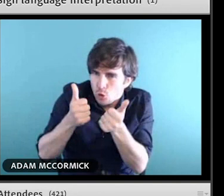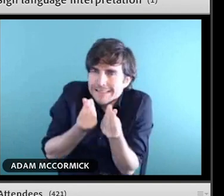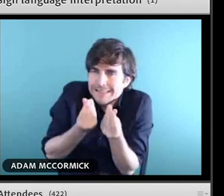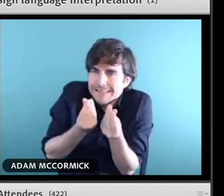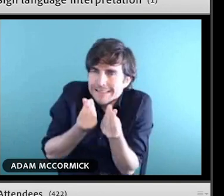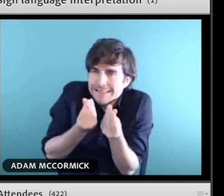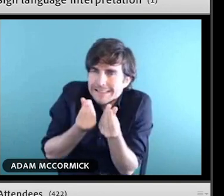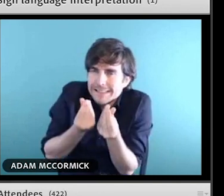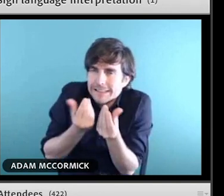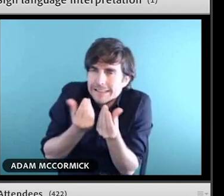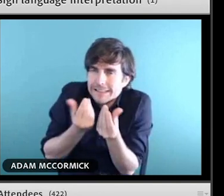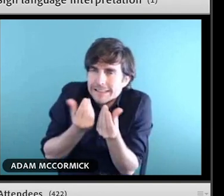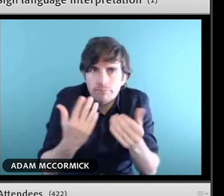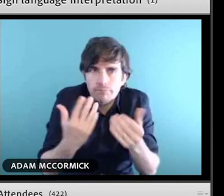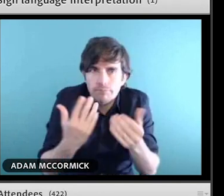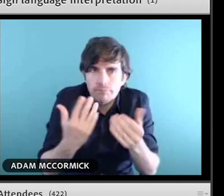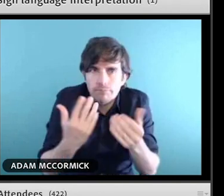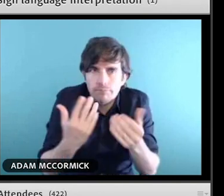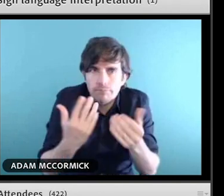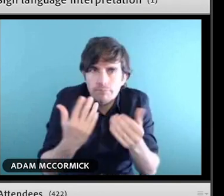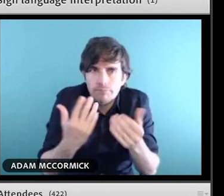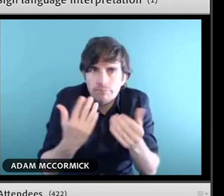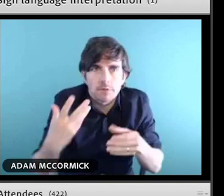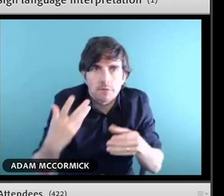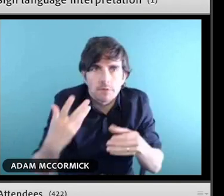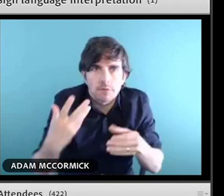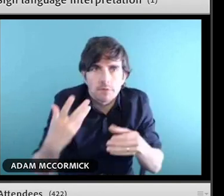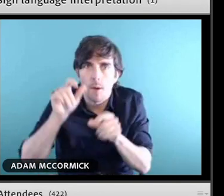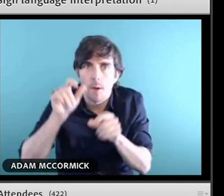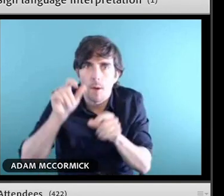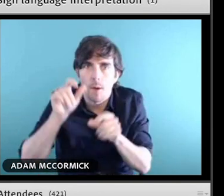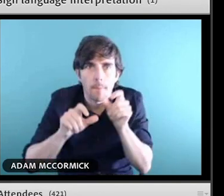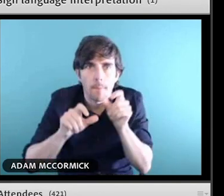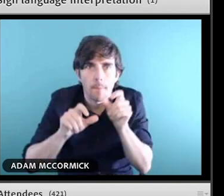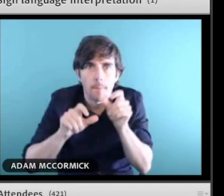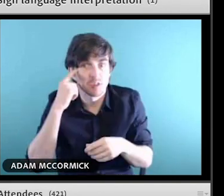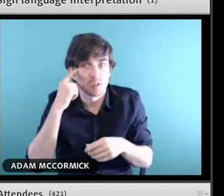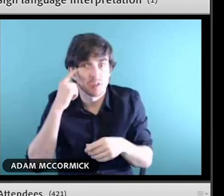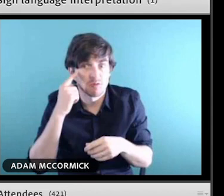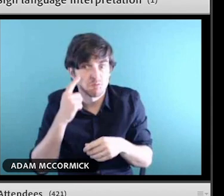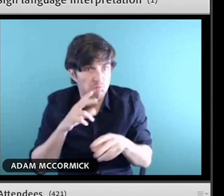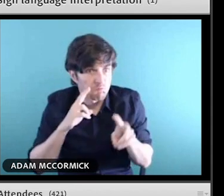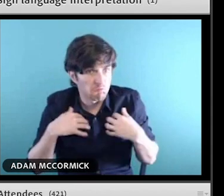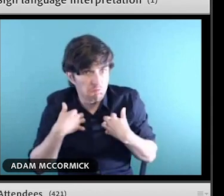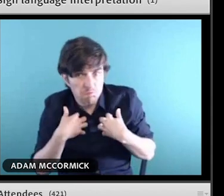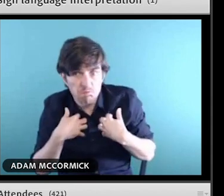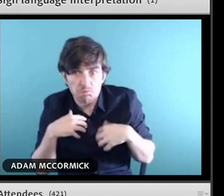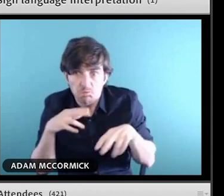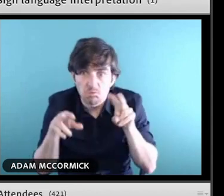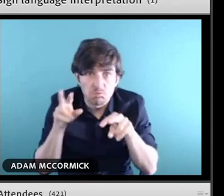to strengthen inclusive programming more broadly to really learn from our experience of adapting